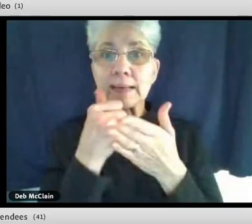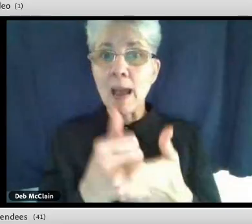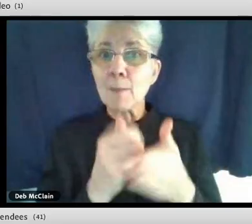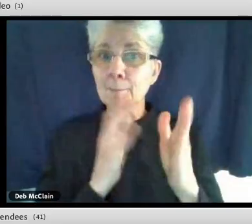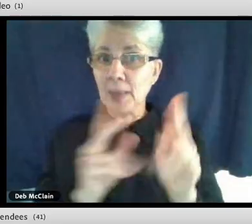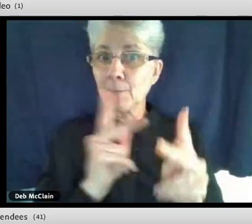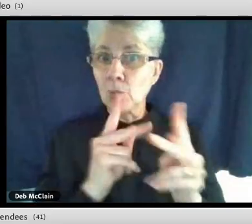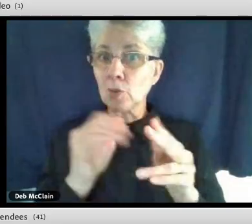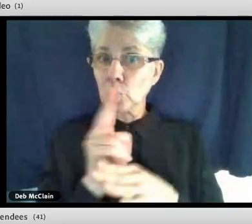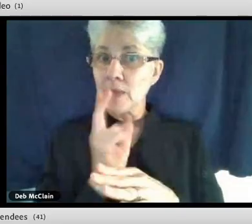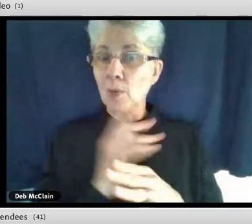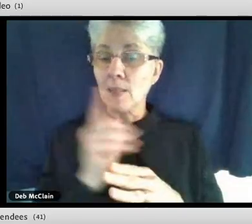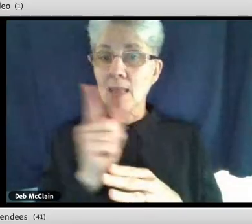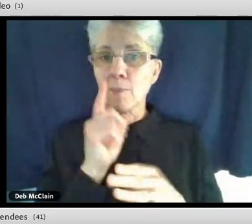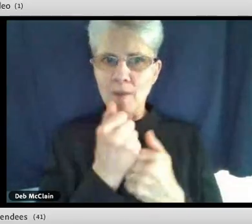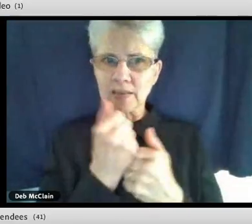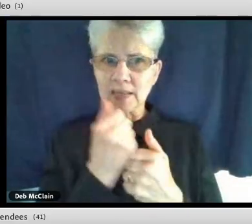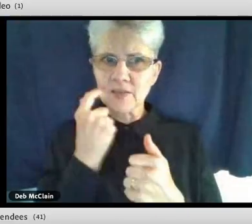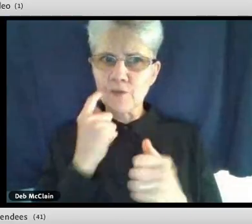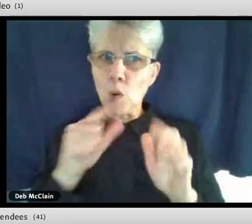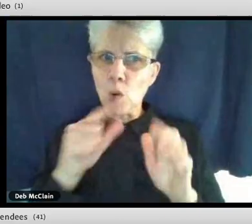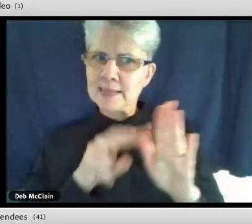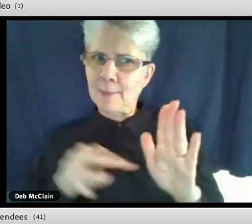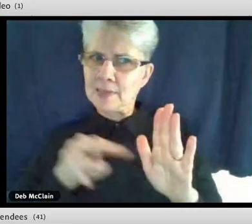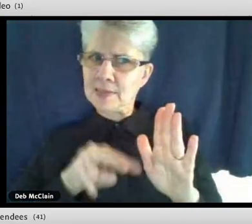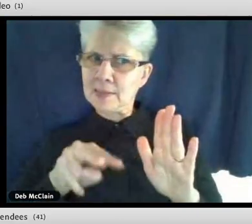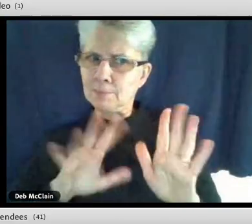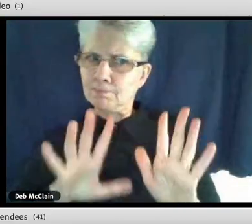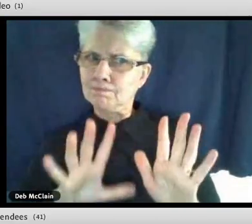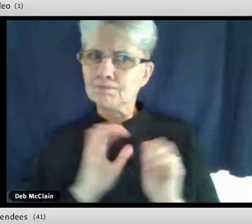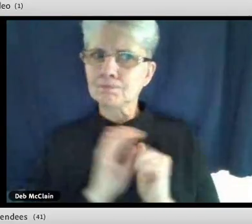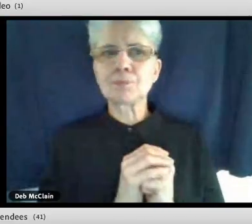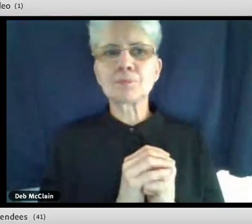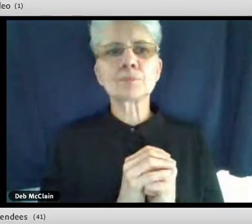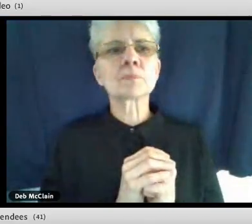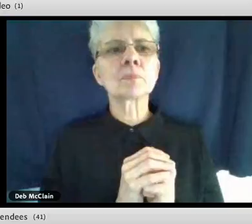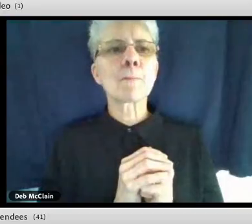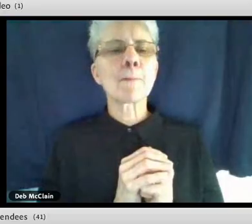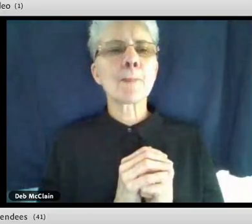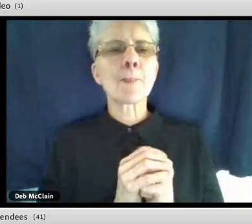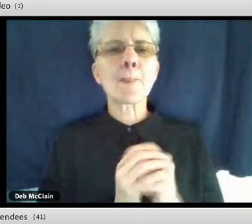Coronavirus is in the news, and we can help our patrons. Again, we're advocates for skepticism.